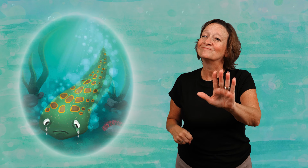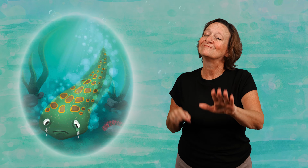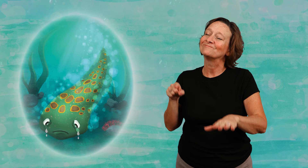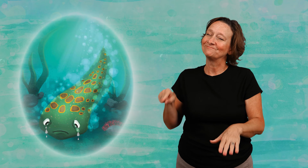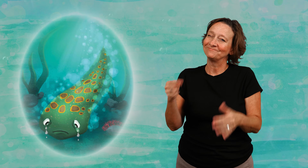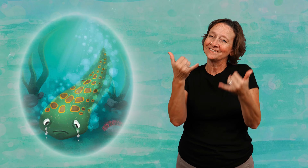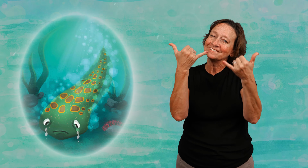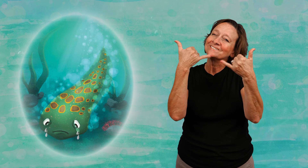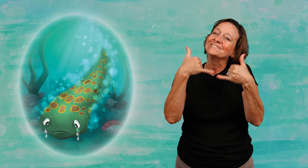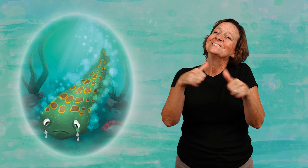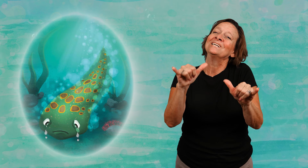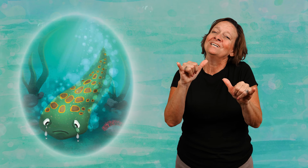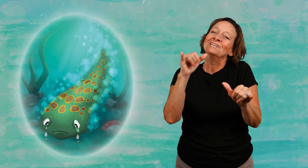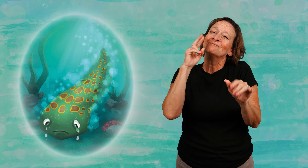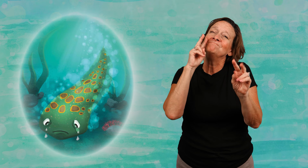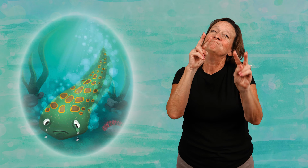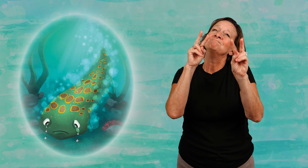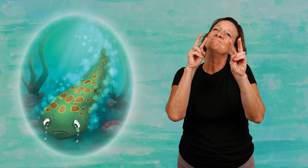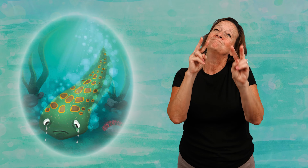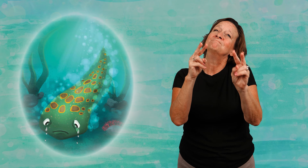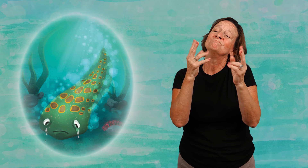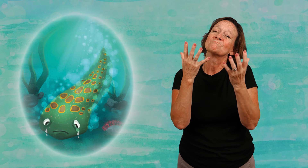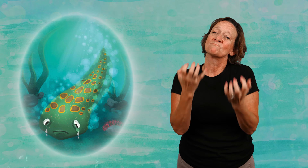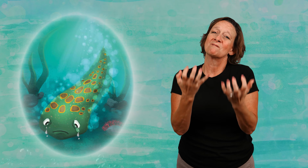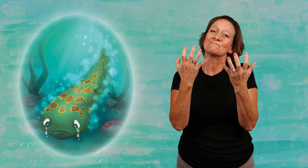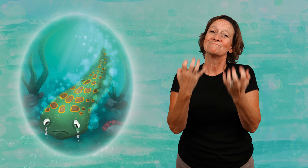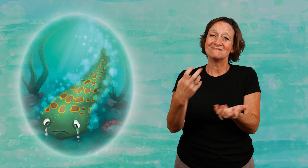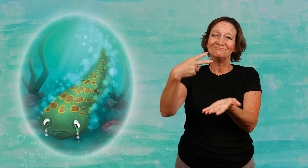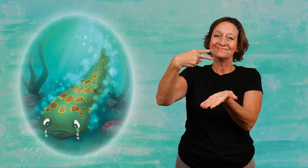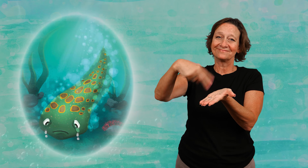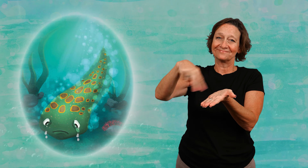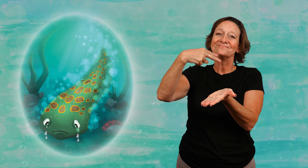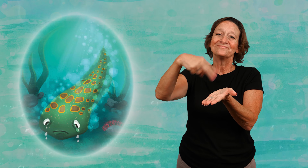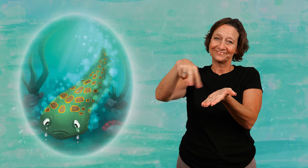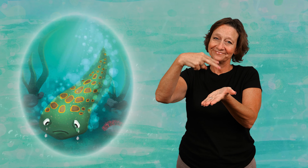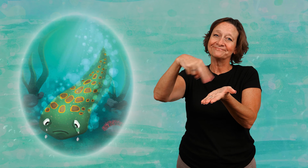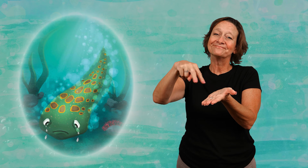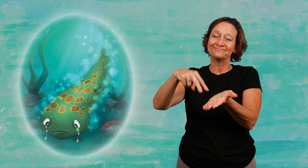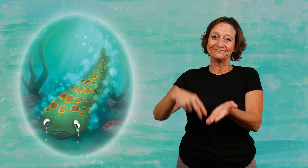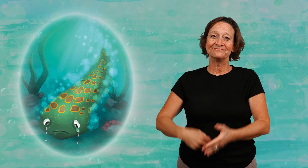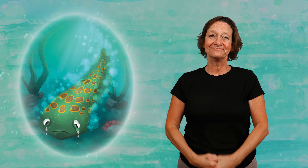But Tadpole still longed to dance.